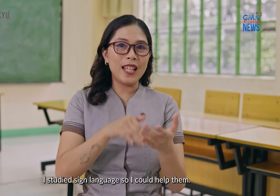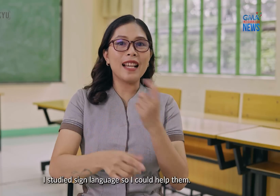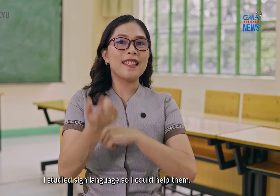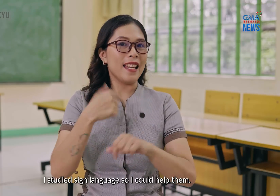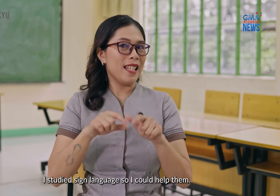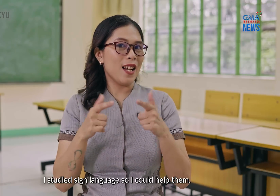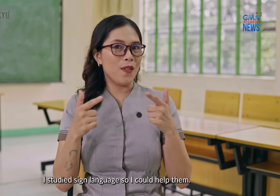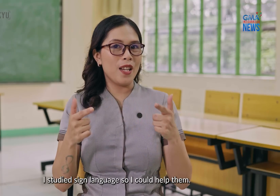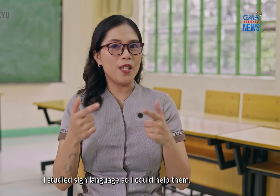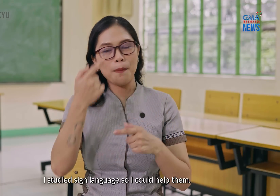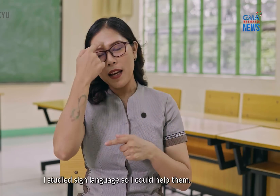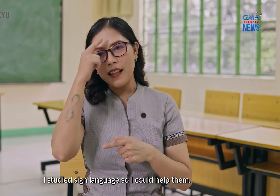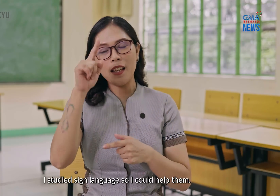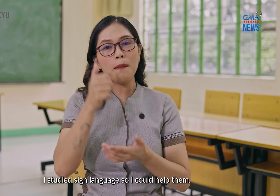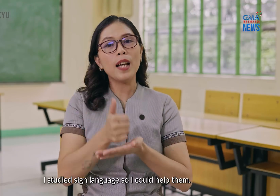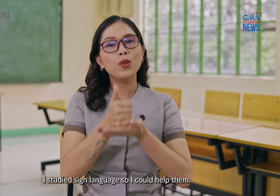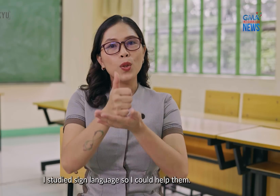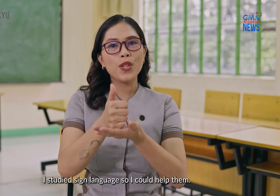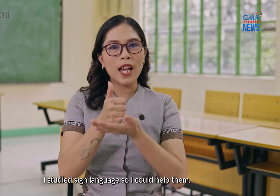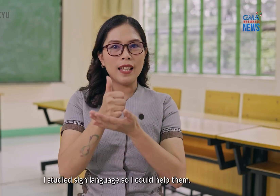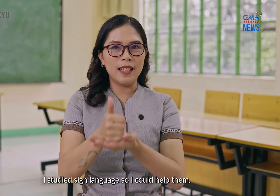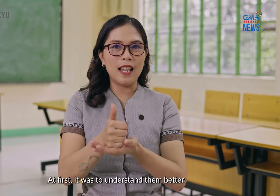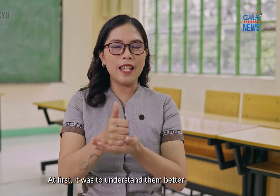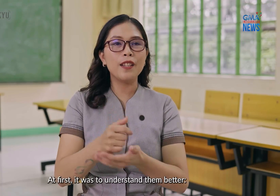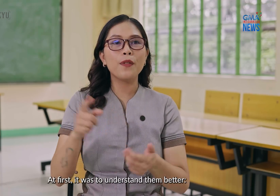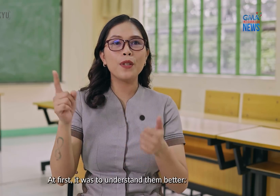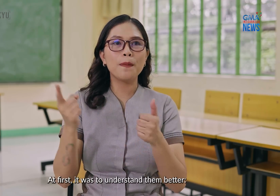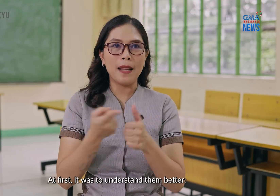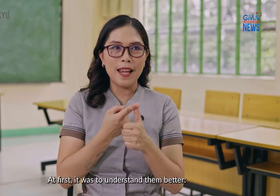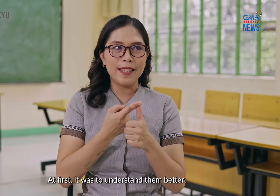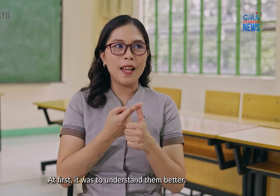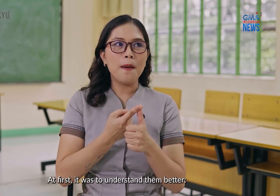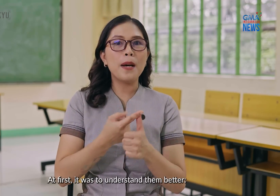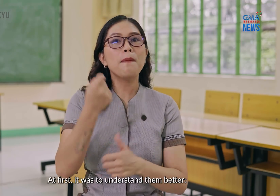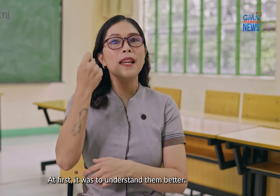So I decided to become a teacher as well.